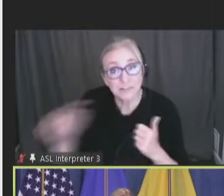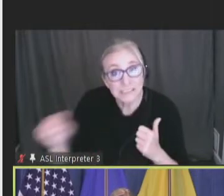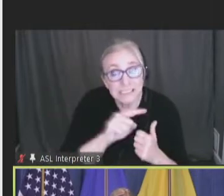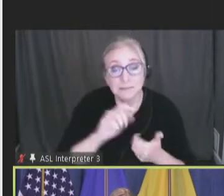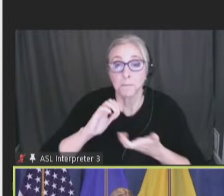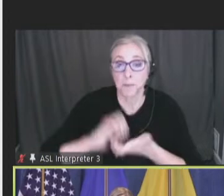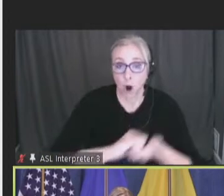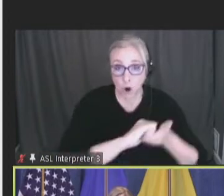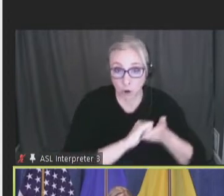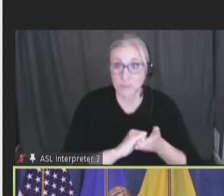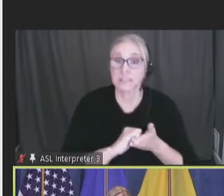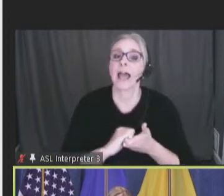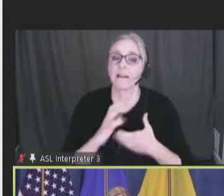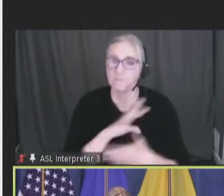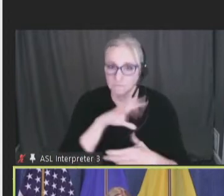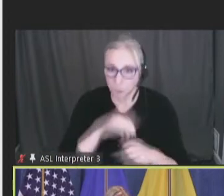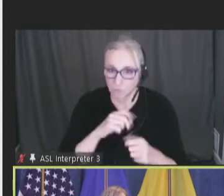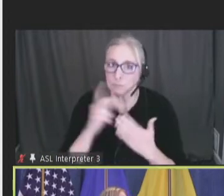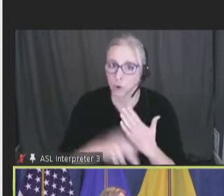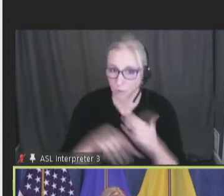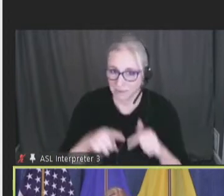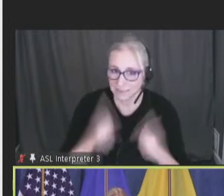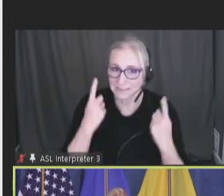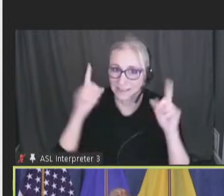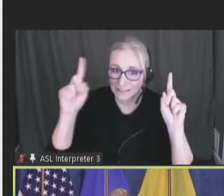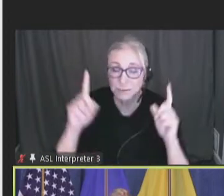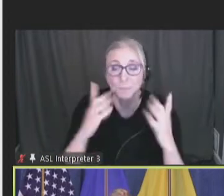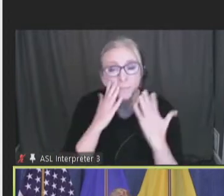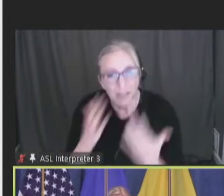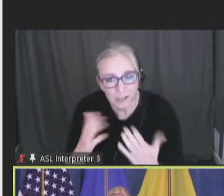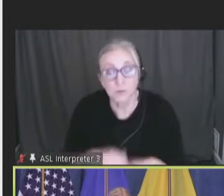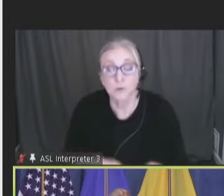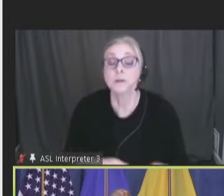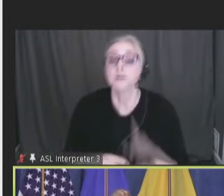that contributed to this program's success. So, I would also like to thank the CDC,